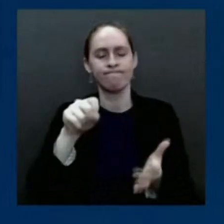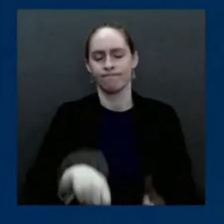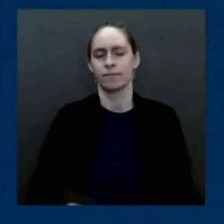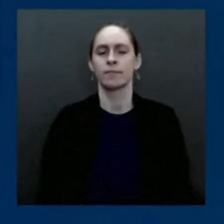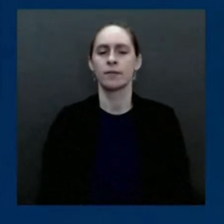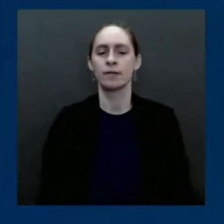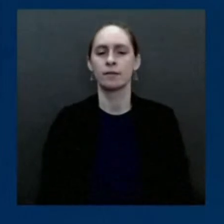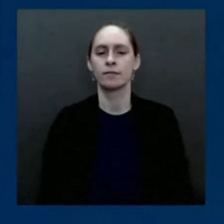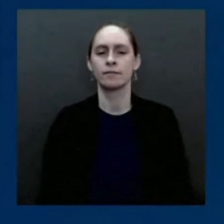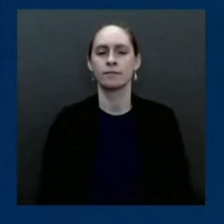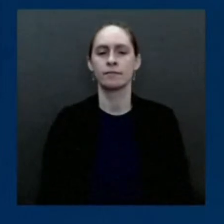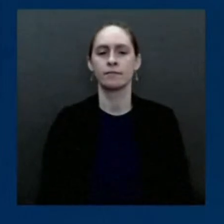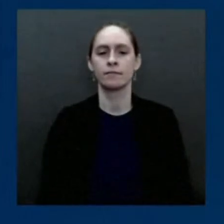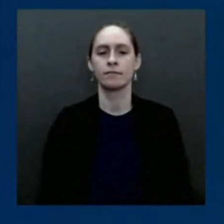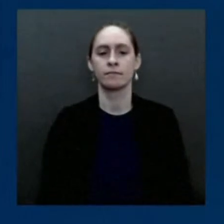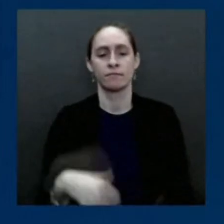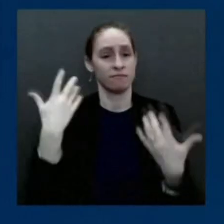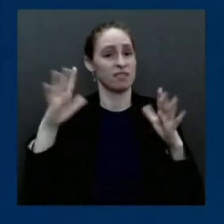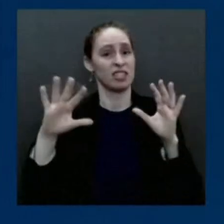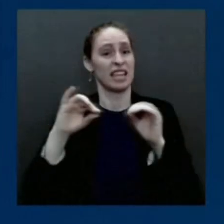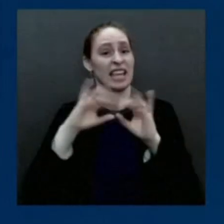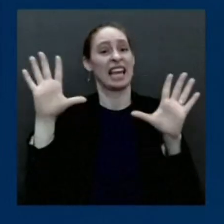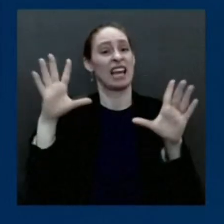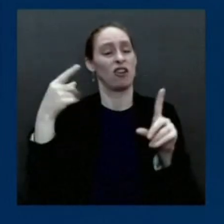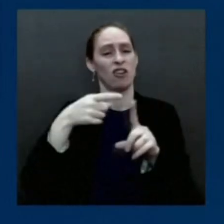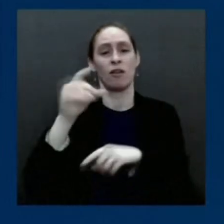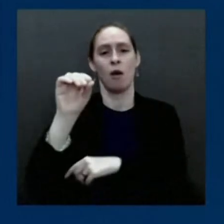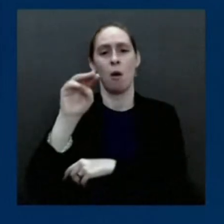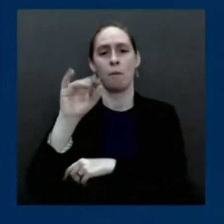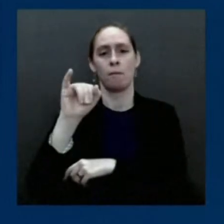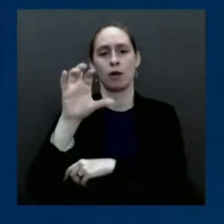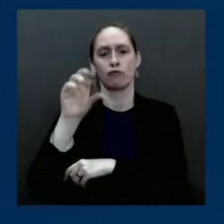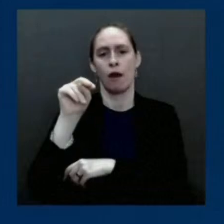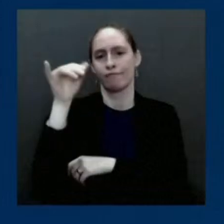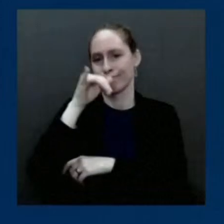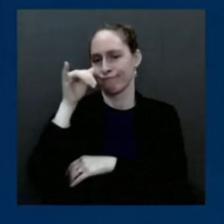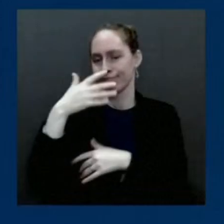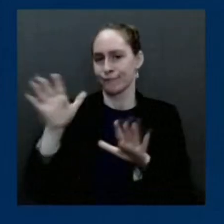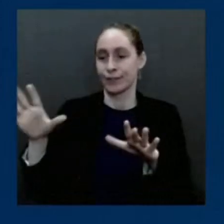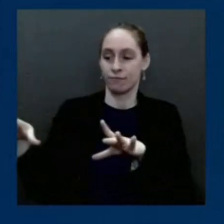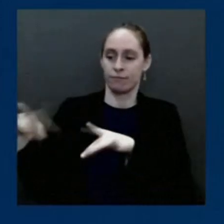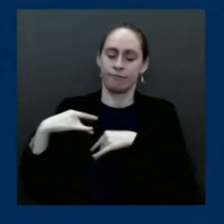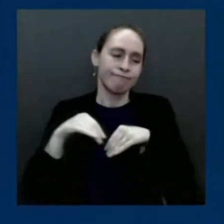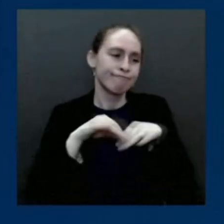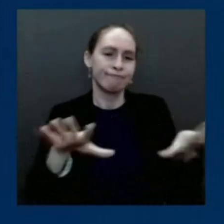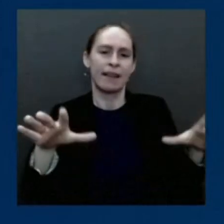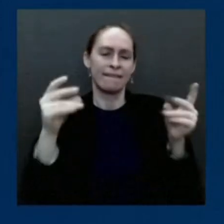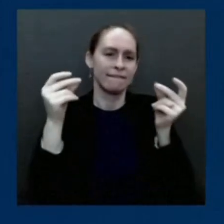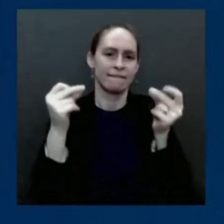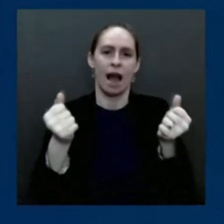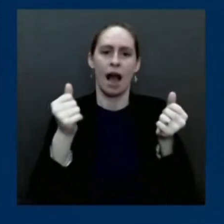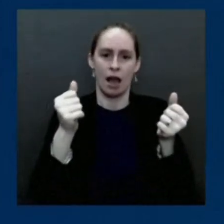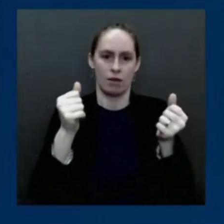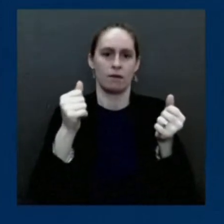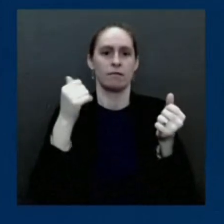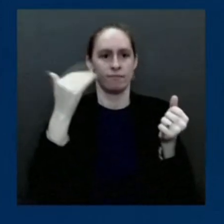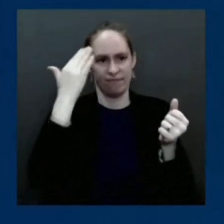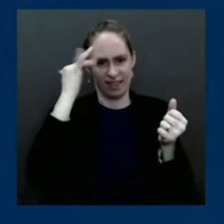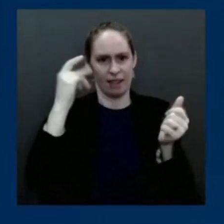IS IN RGE PART A REFLECTION OF THE EXCEPTIONALLY TRANCE MISSABLE OMICRON VARIANT.